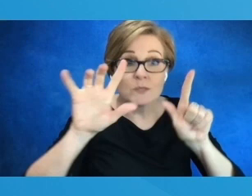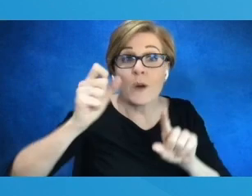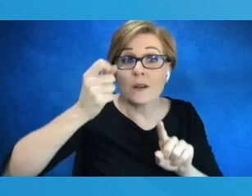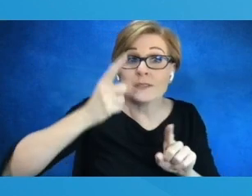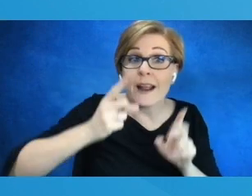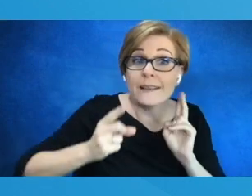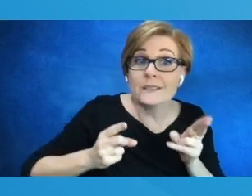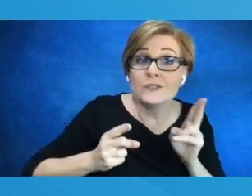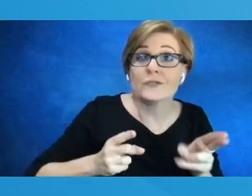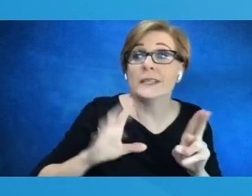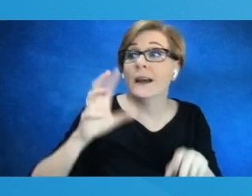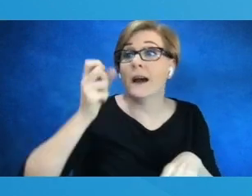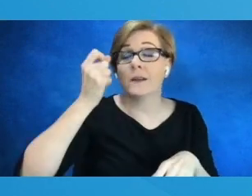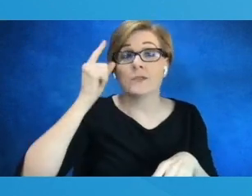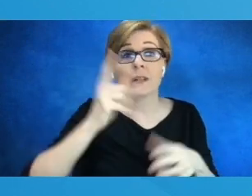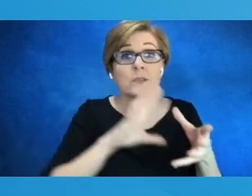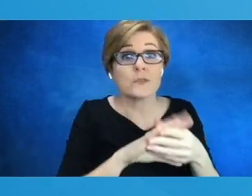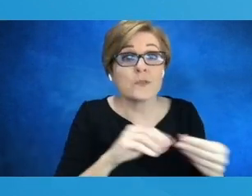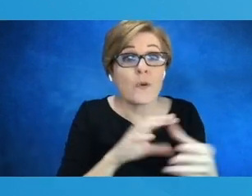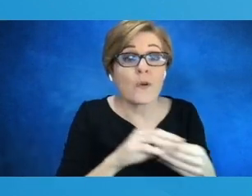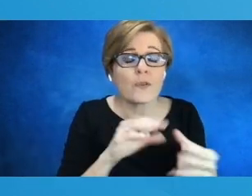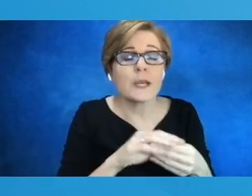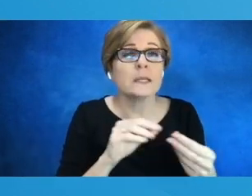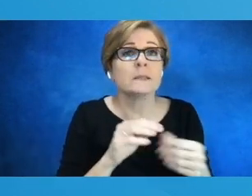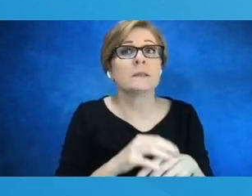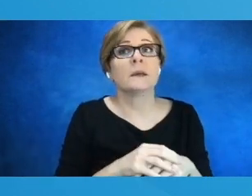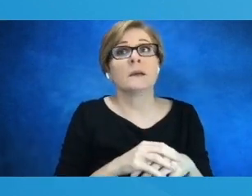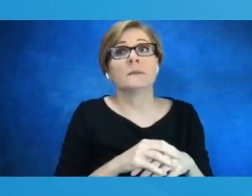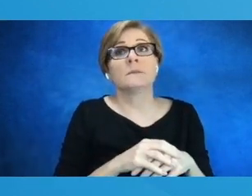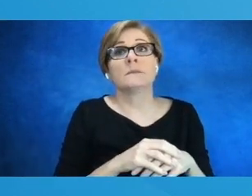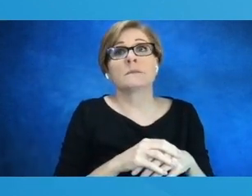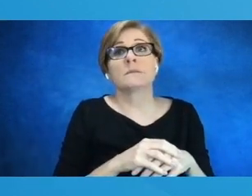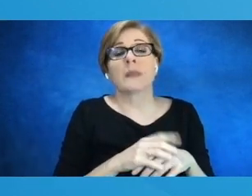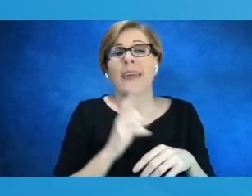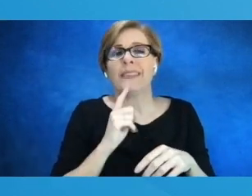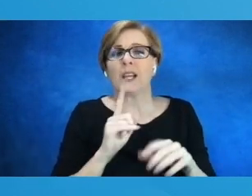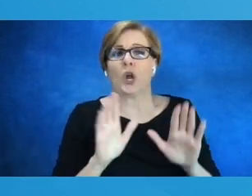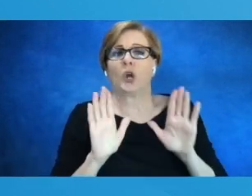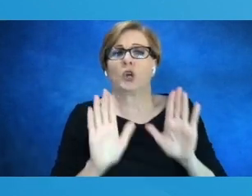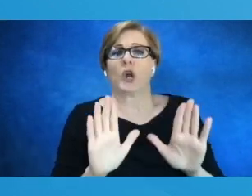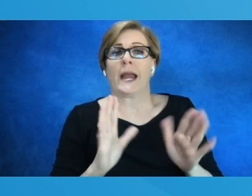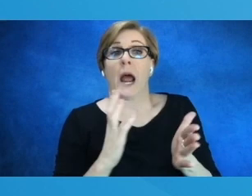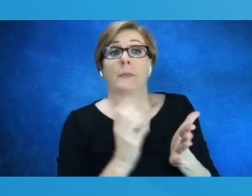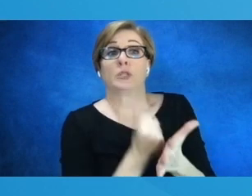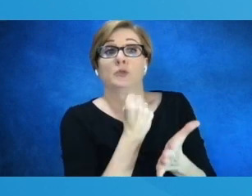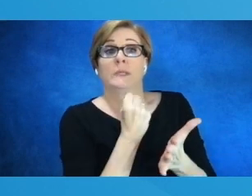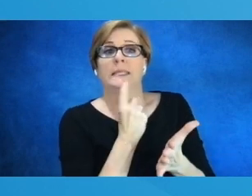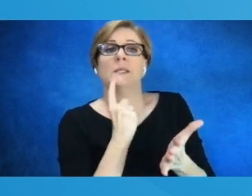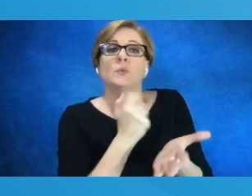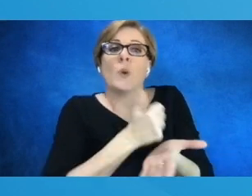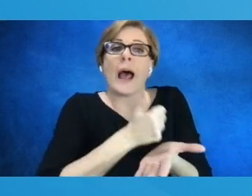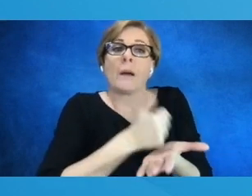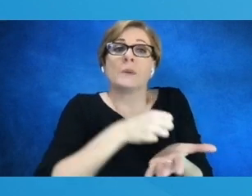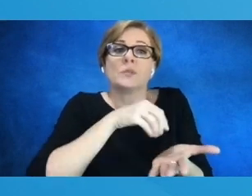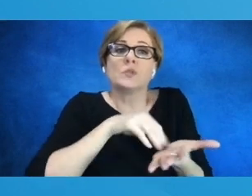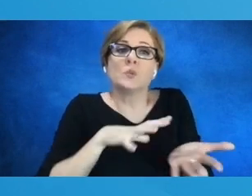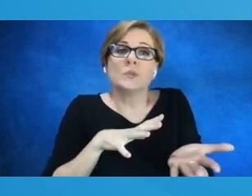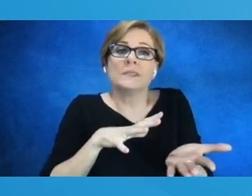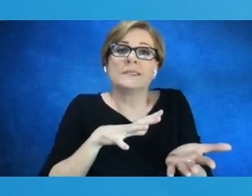It's really a great way to get students to see history in different ways and to ask these questions.